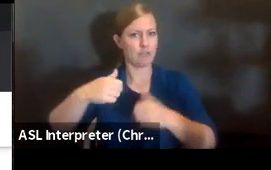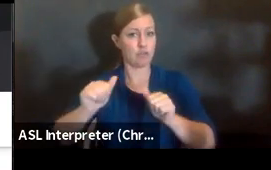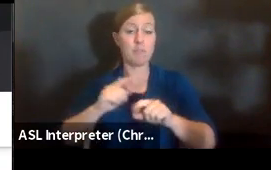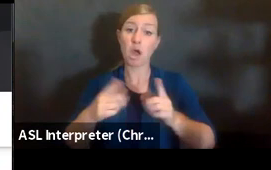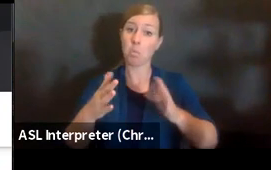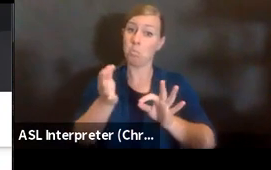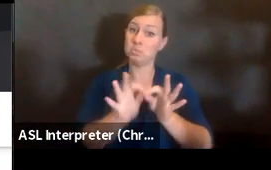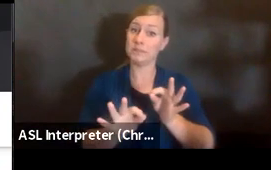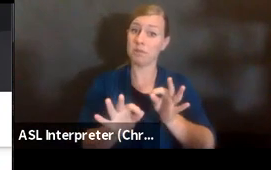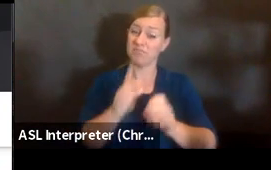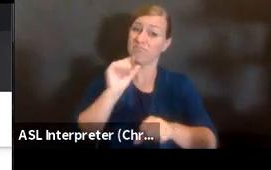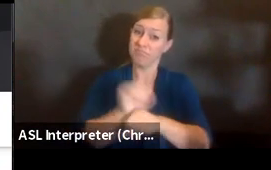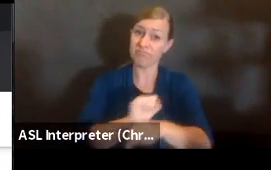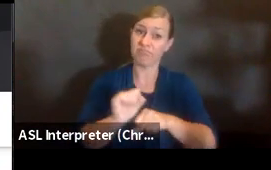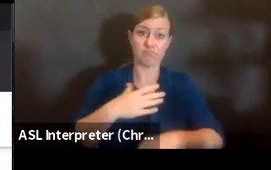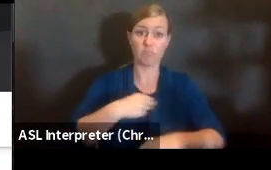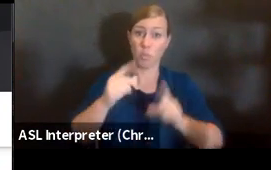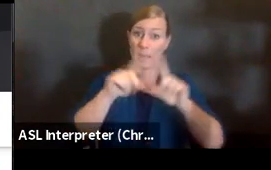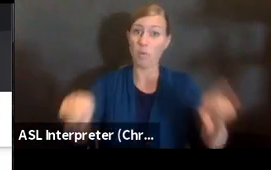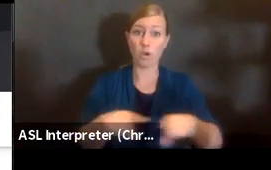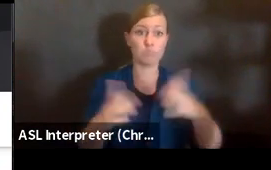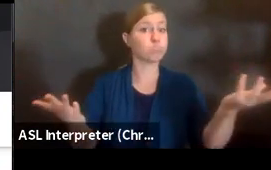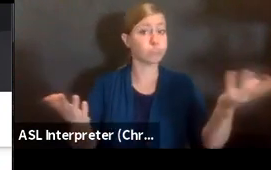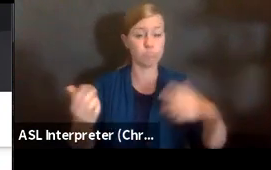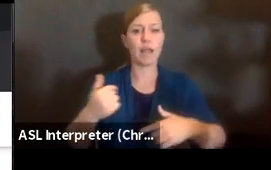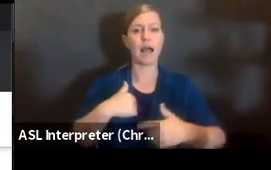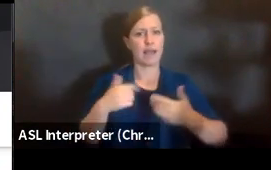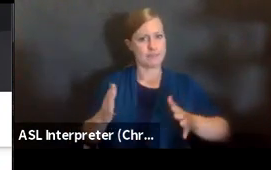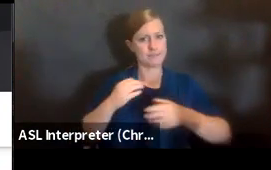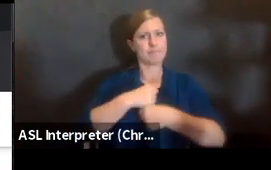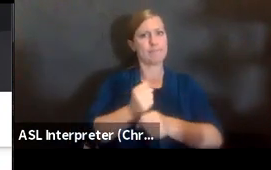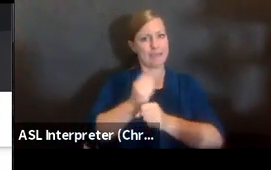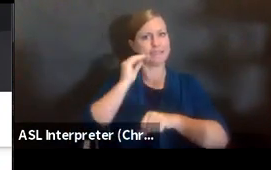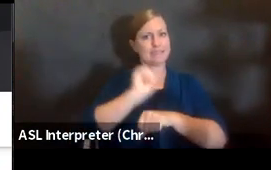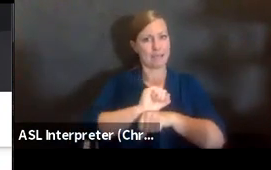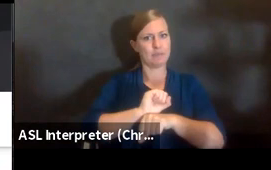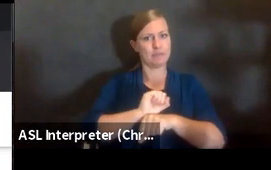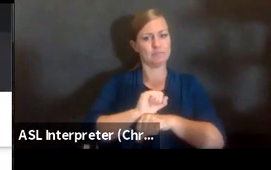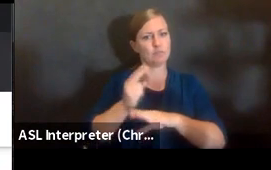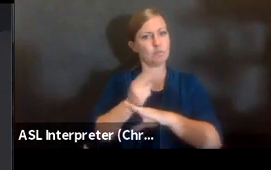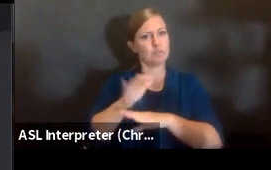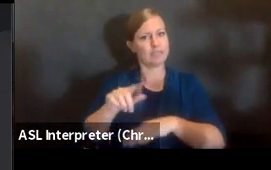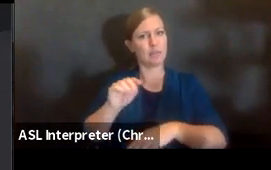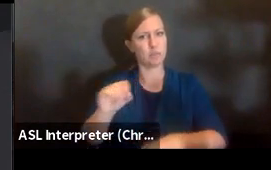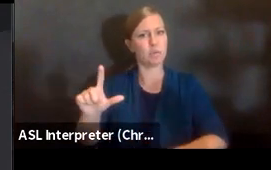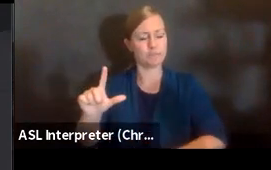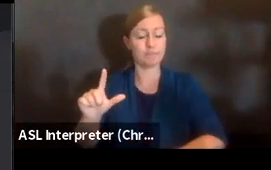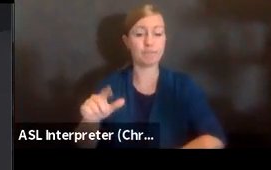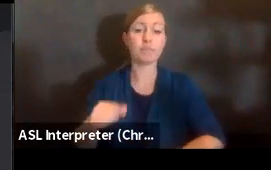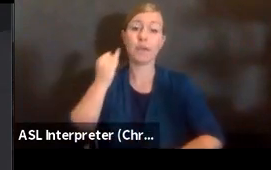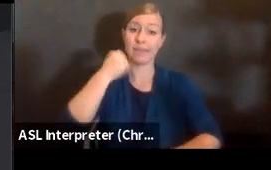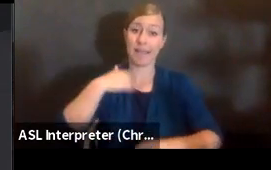Katherine Livick - ESD 112: It's literally just a whiteboard and I created an assignment with this tool. So if I click on that assignment I created,